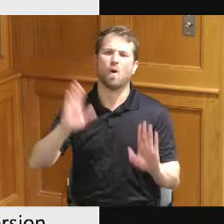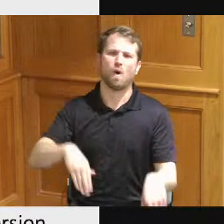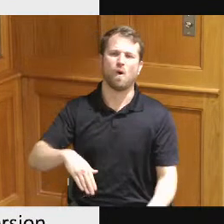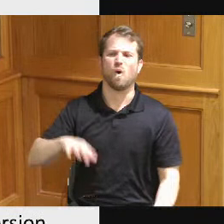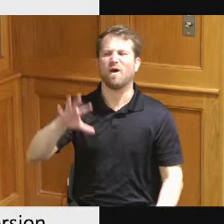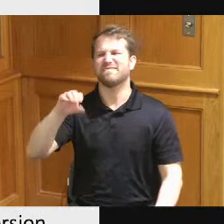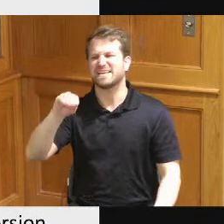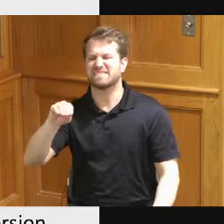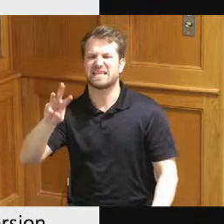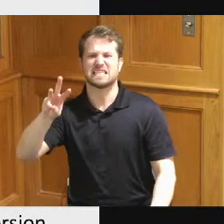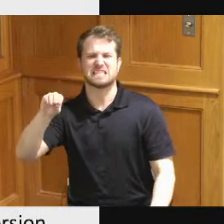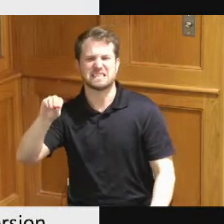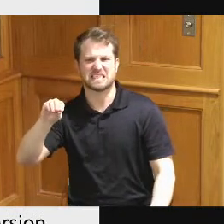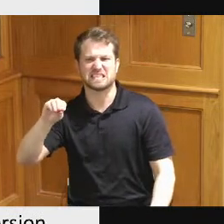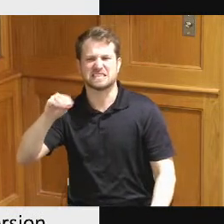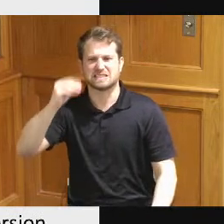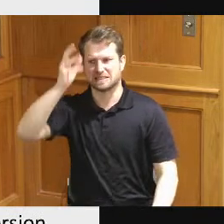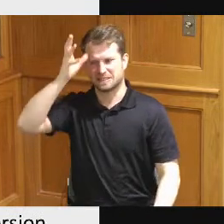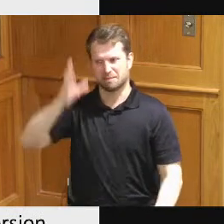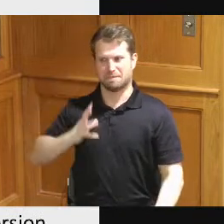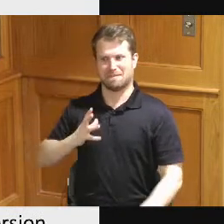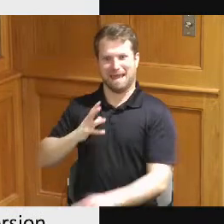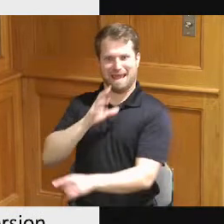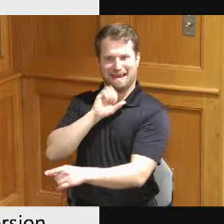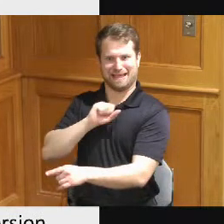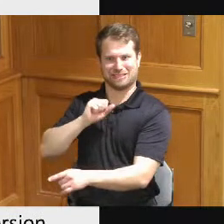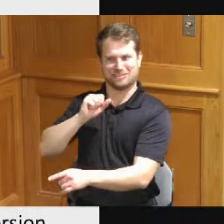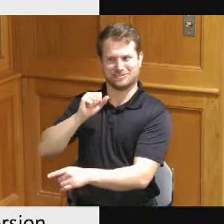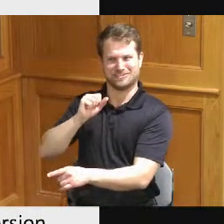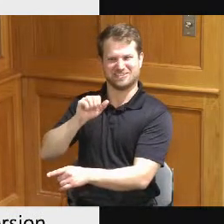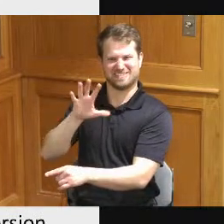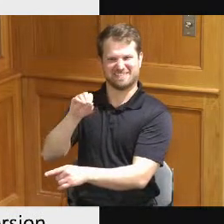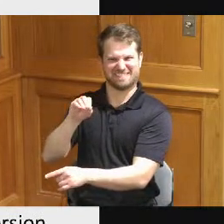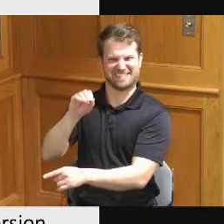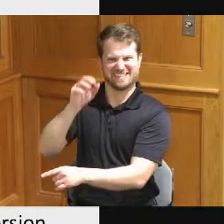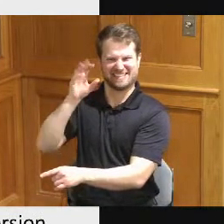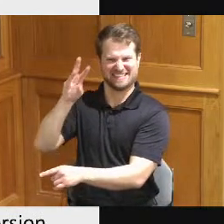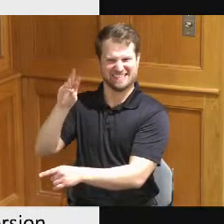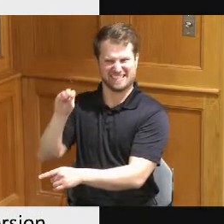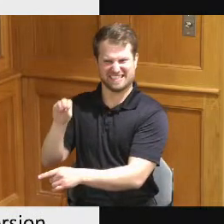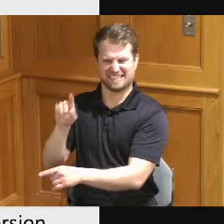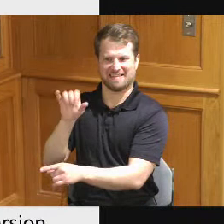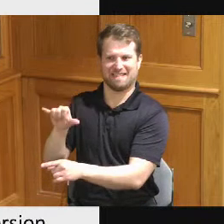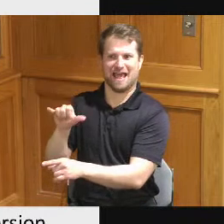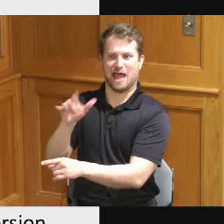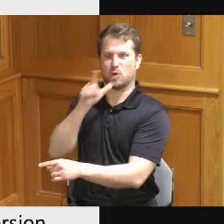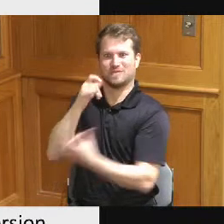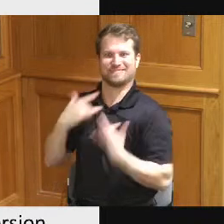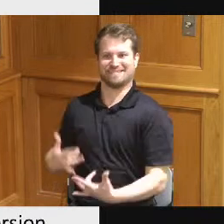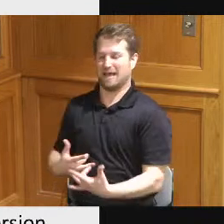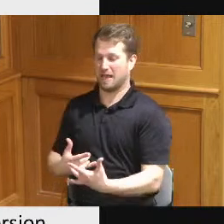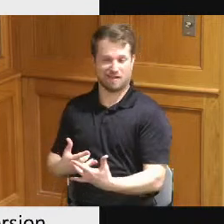or 60 year old man as being the sort of face of homelessness a full quarter of homeless people